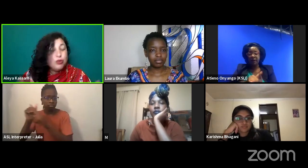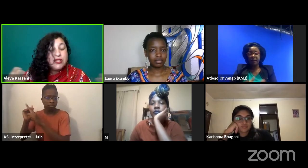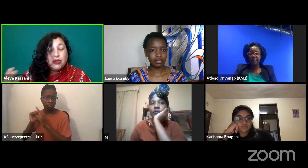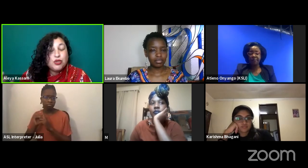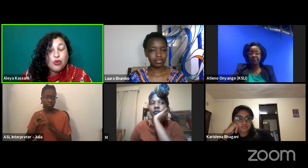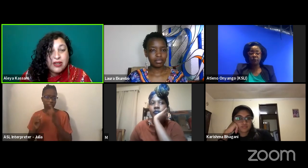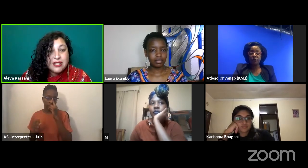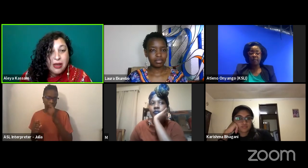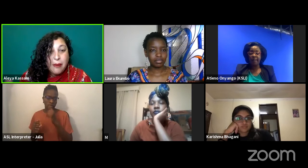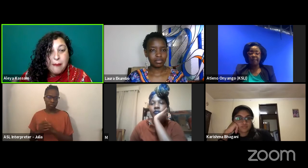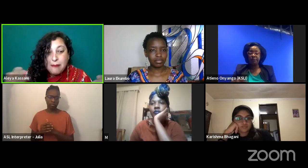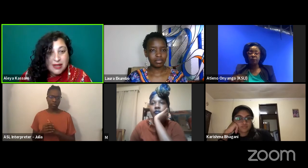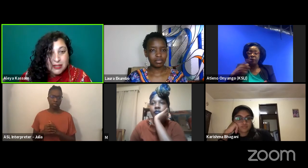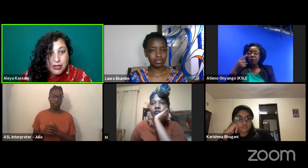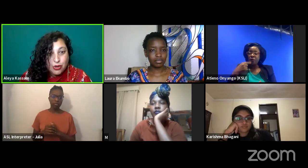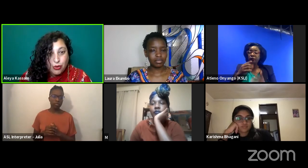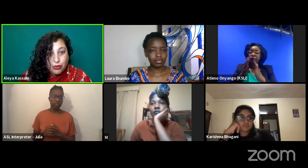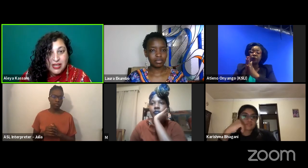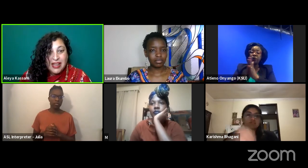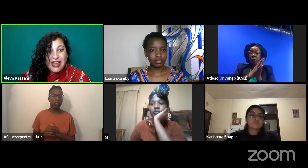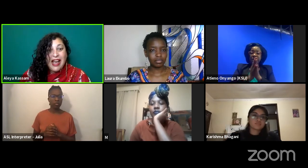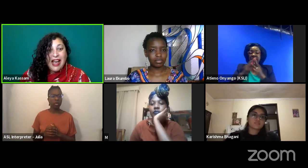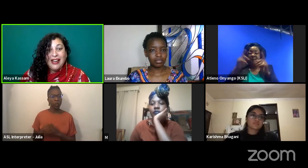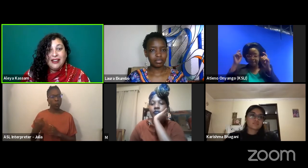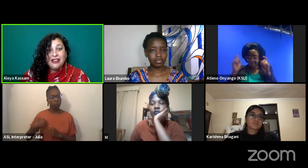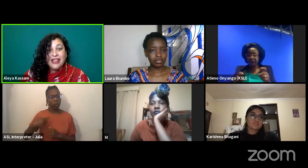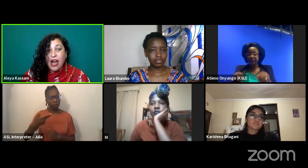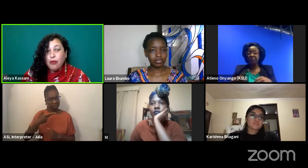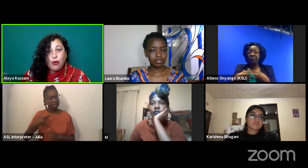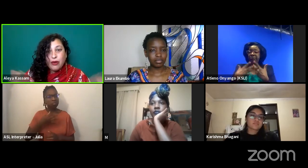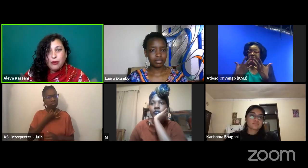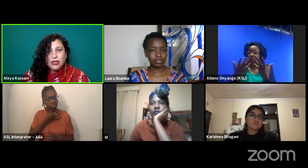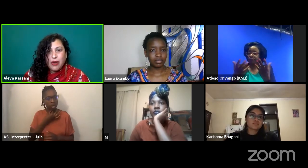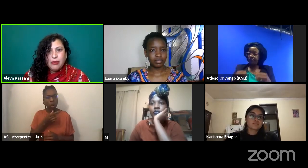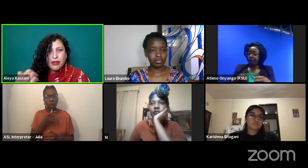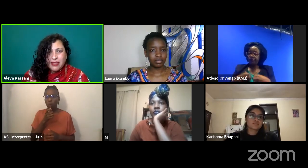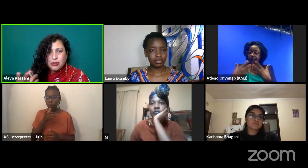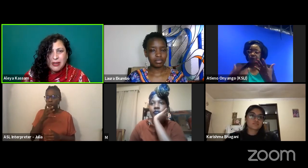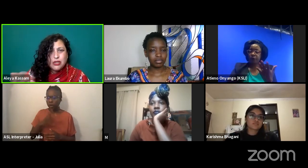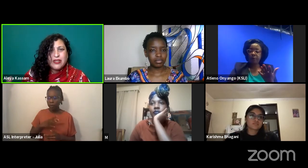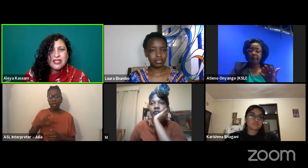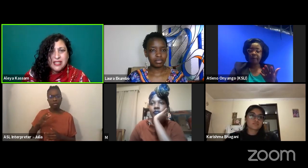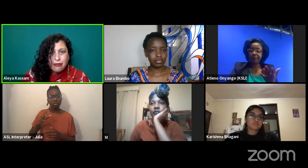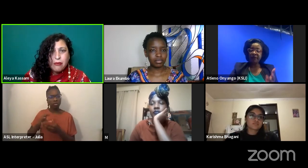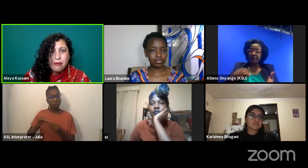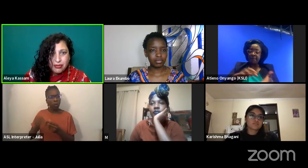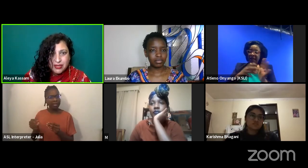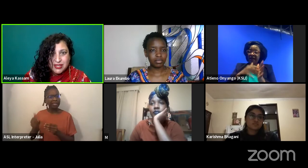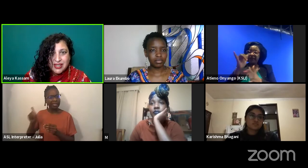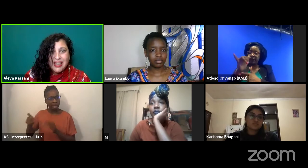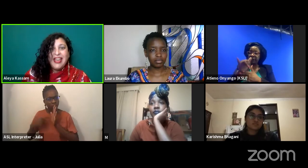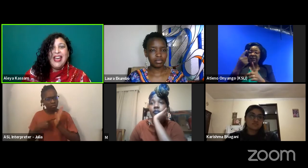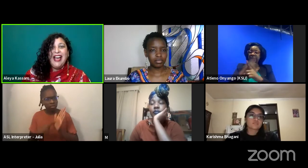that whose stories must be told, And the out point was incredible and this took place over several months.